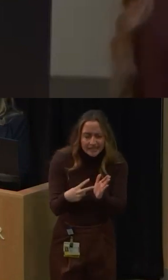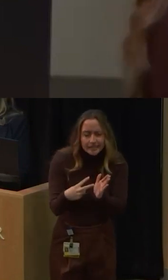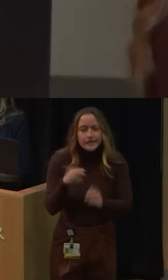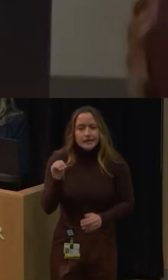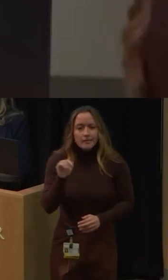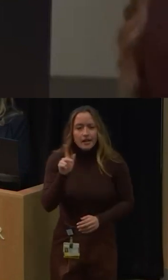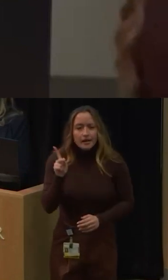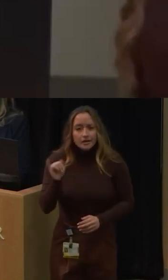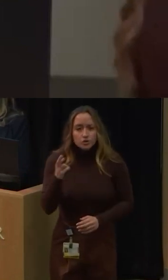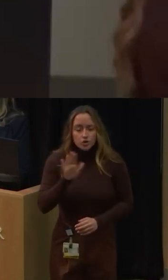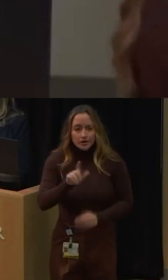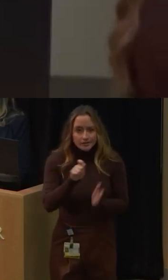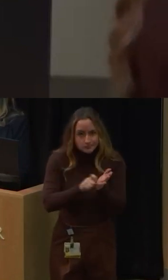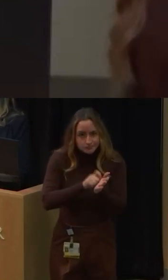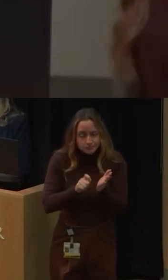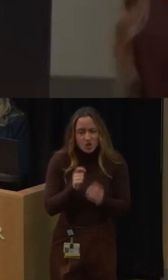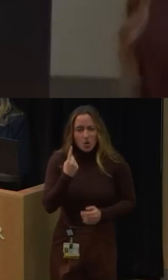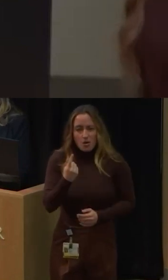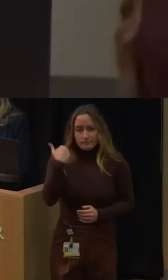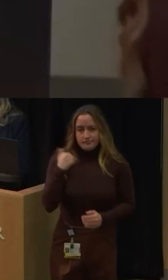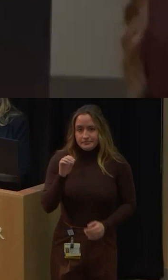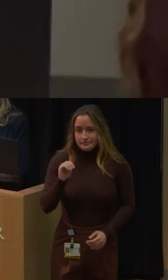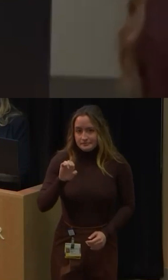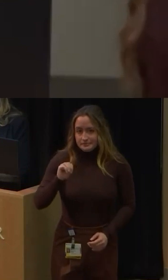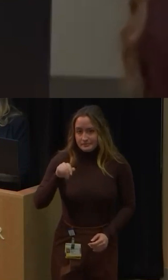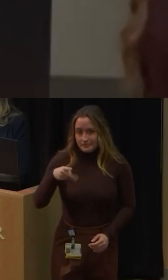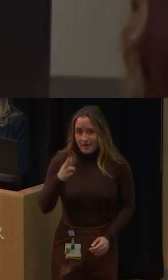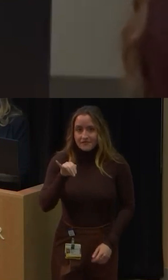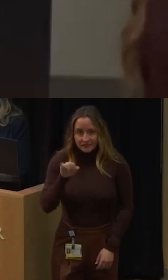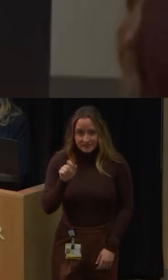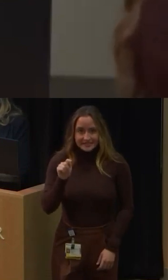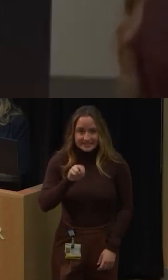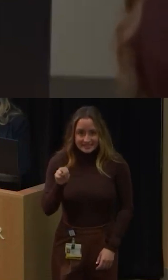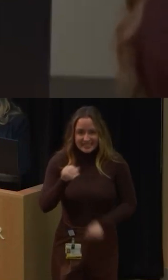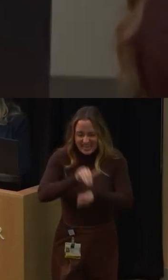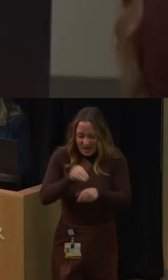the one that he gave in Memphis, Tennessee the night before he was assassinated.